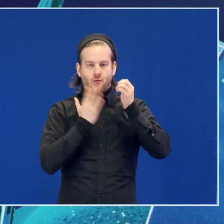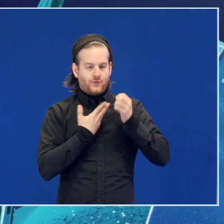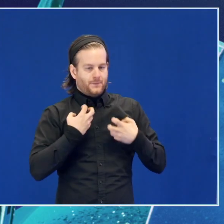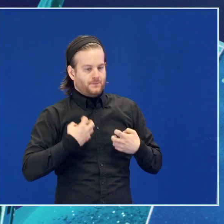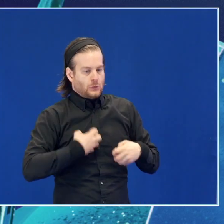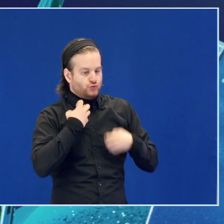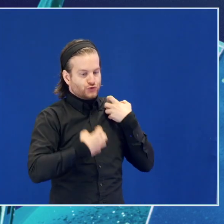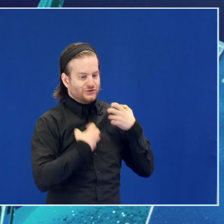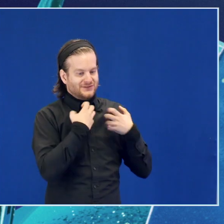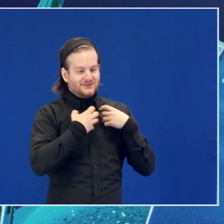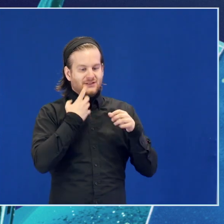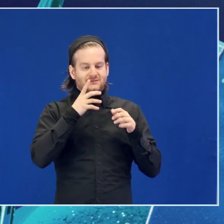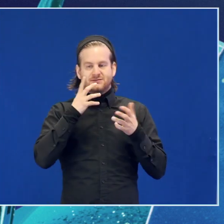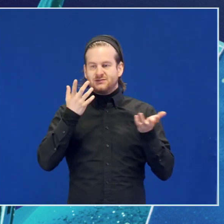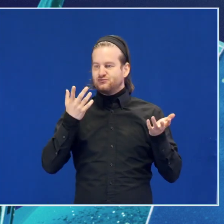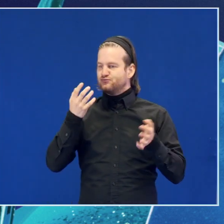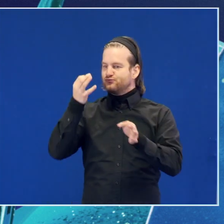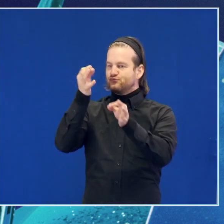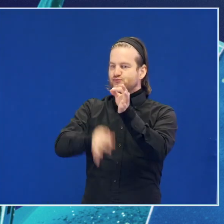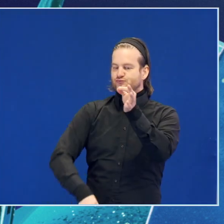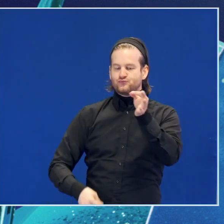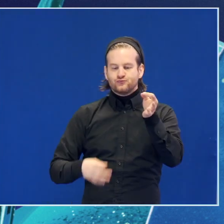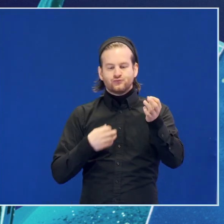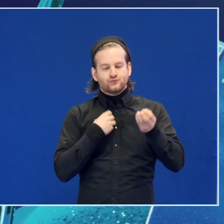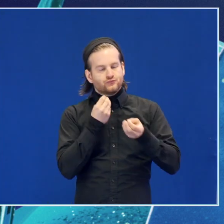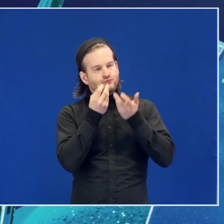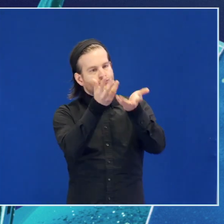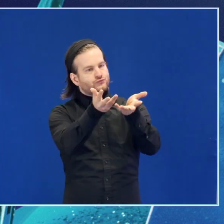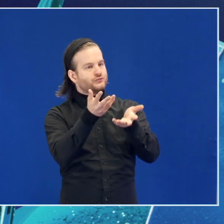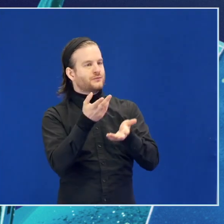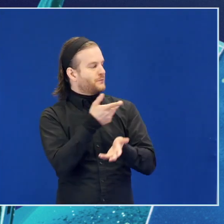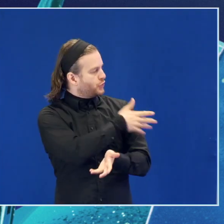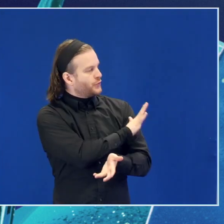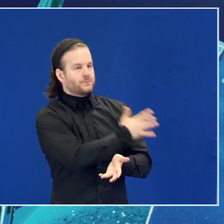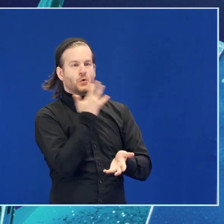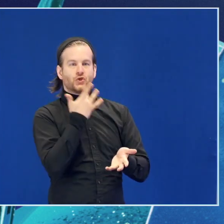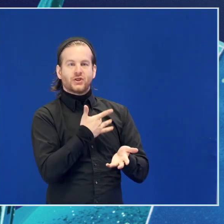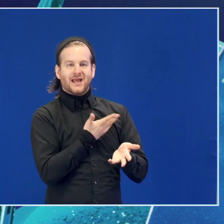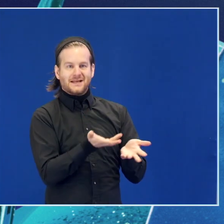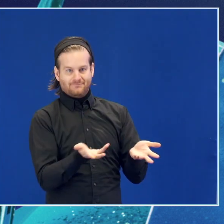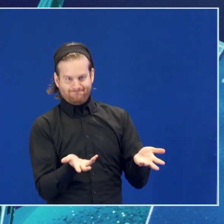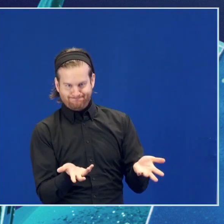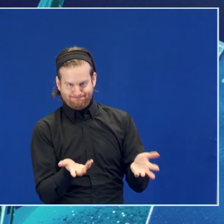that I know very well, August 19th, but I couldn't get it out at that point.